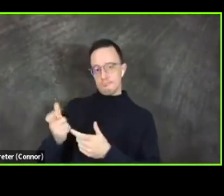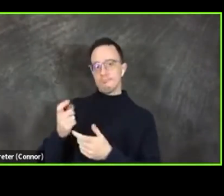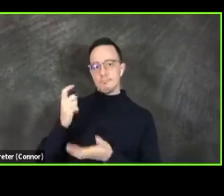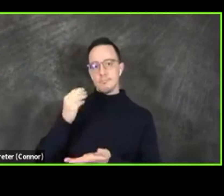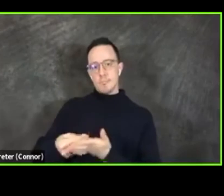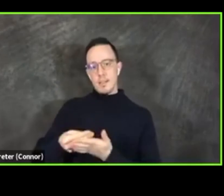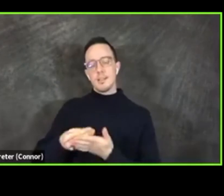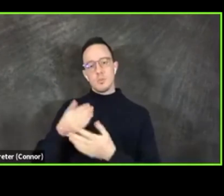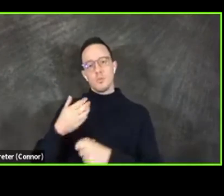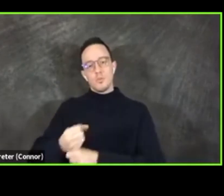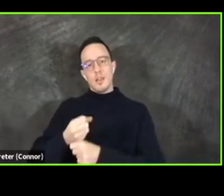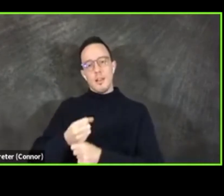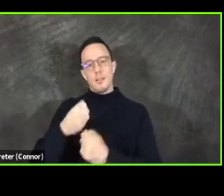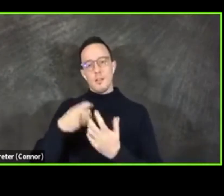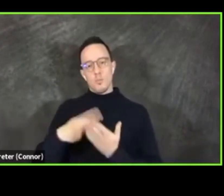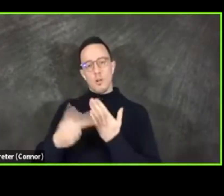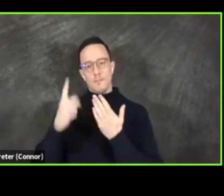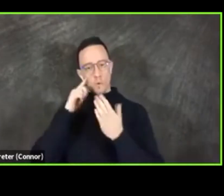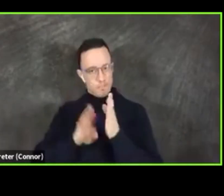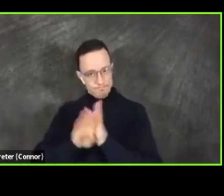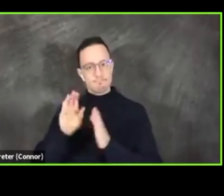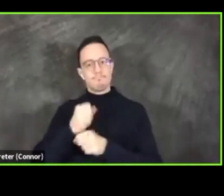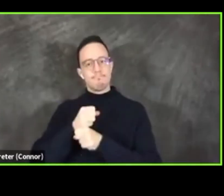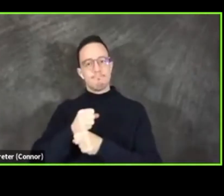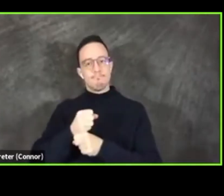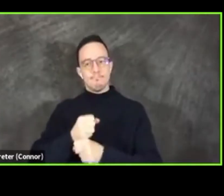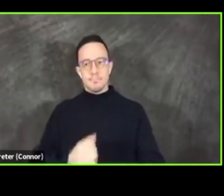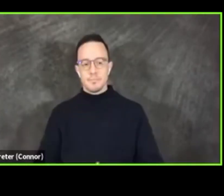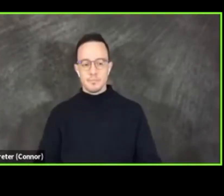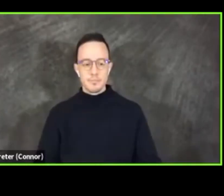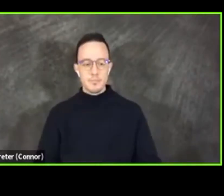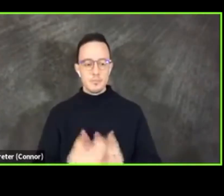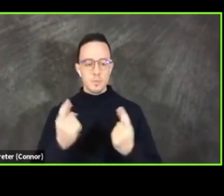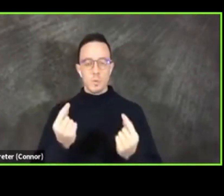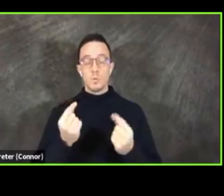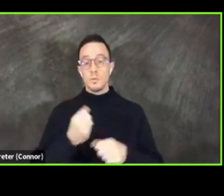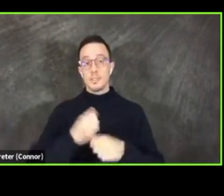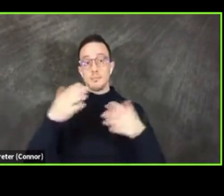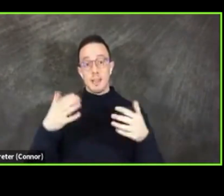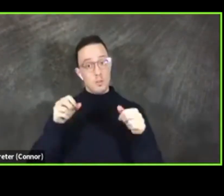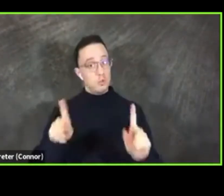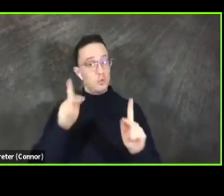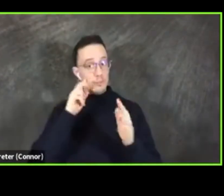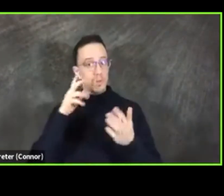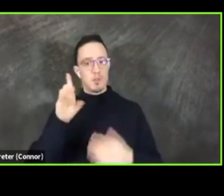CREATENYC DISABILITY FORWARD FUND, TO EXPAND OPPORTUNITIES FOR DISABLED DANCE MAKERS.